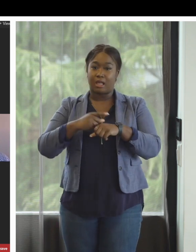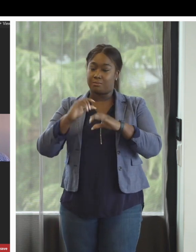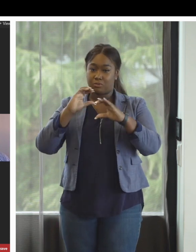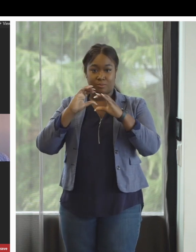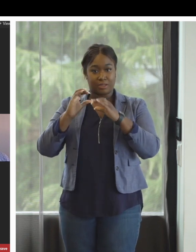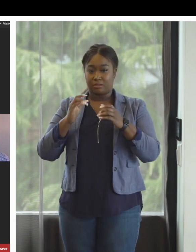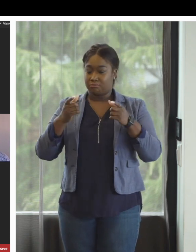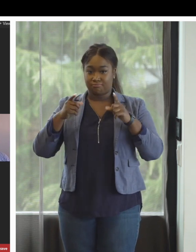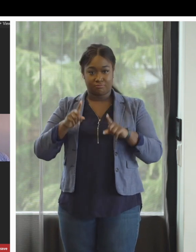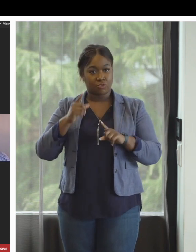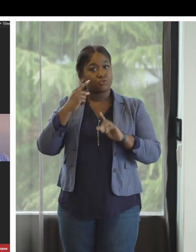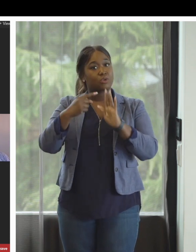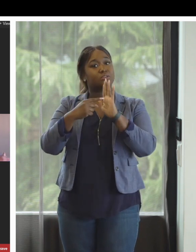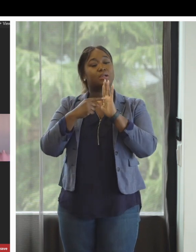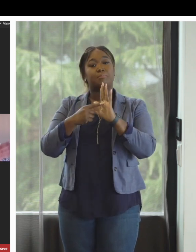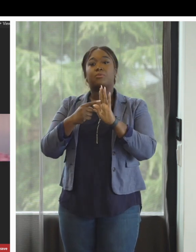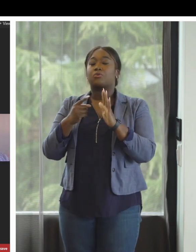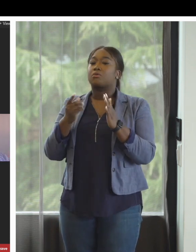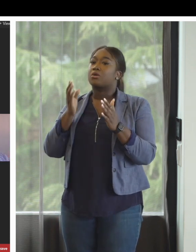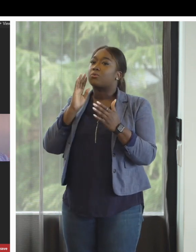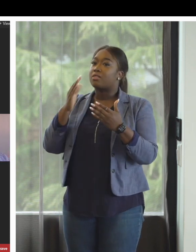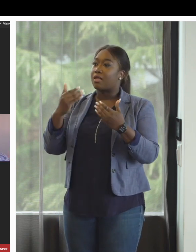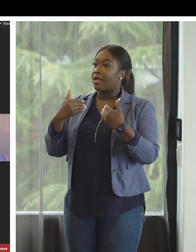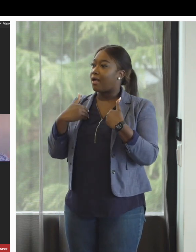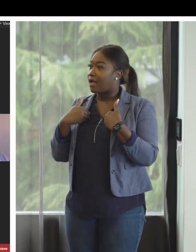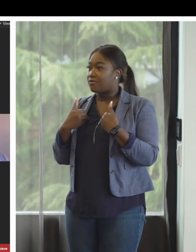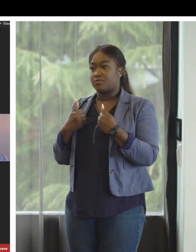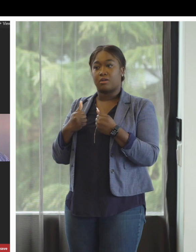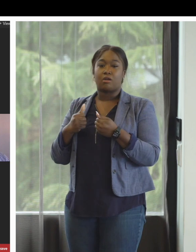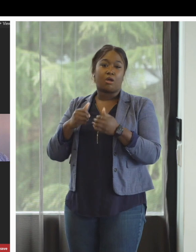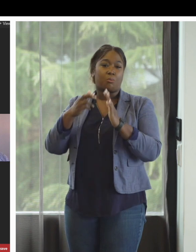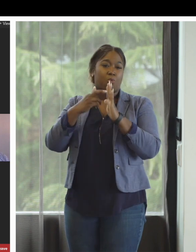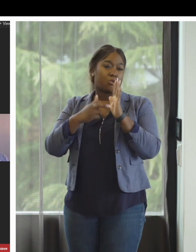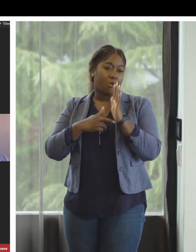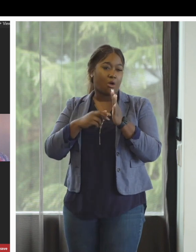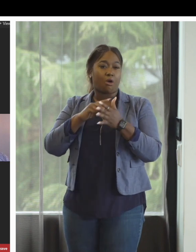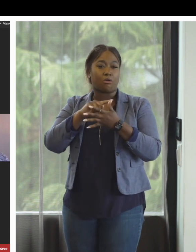There's has a set of protocols that you request a